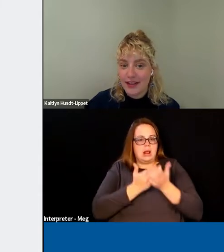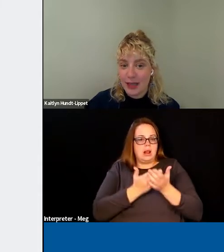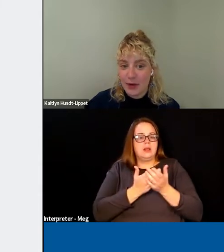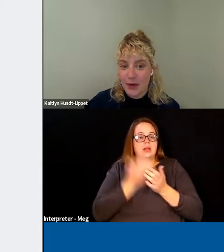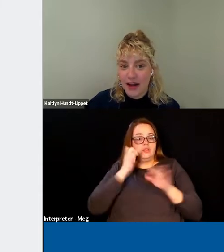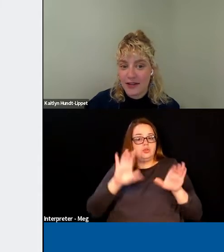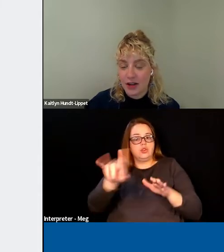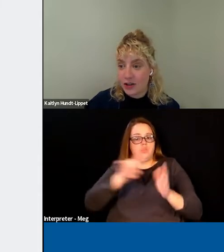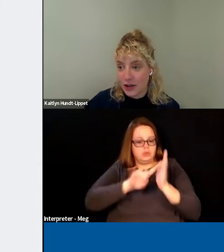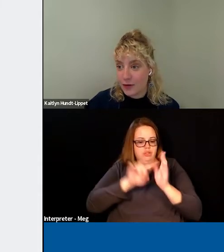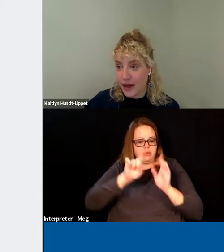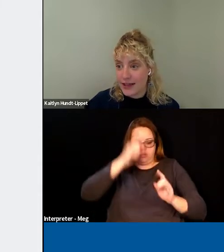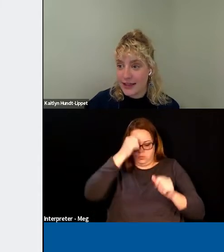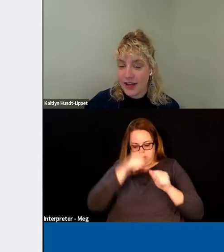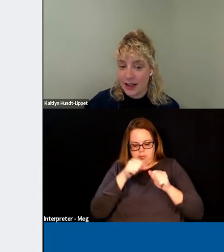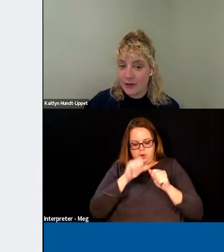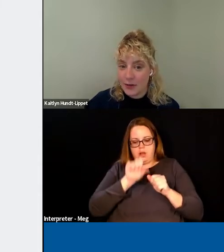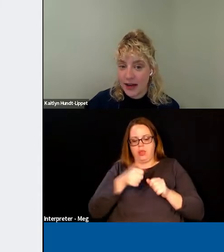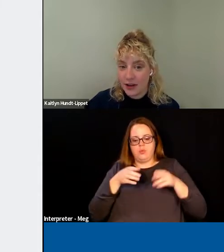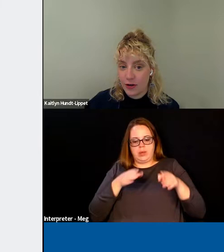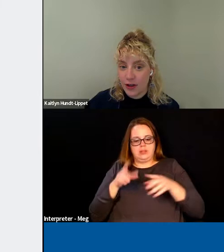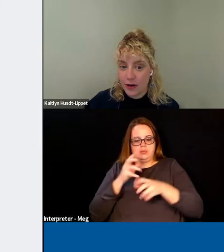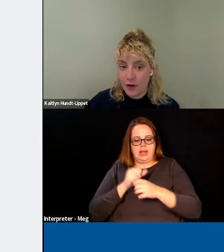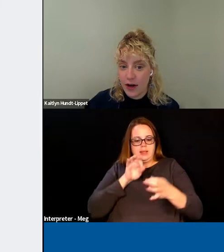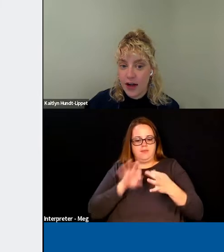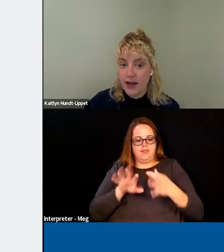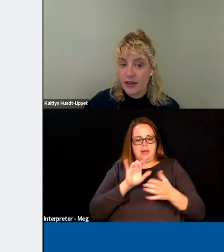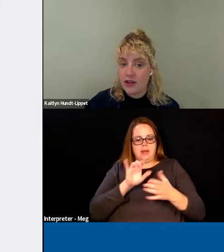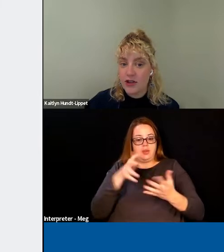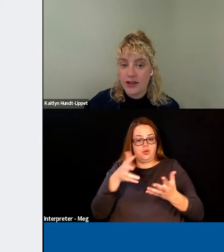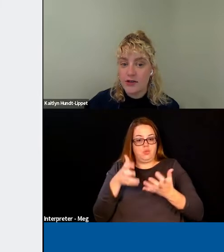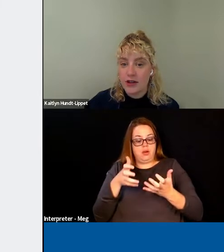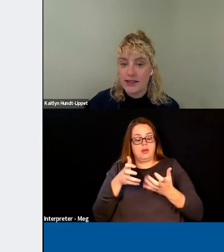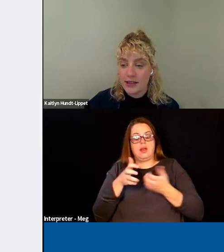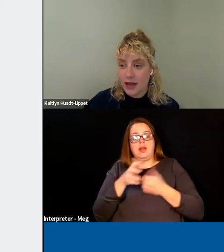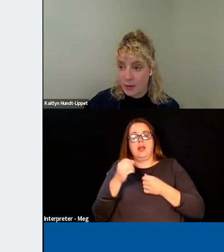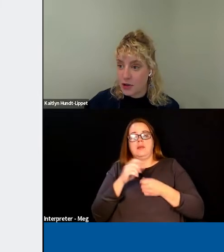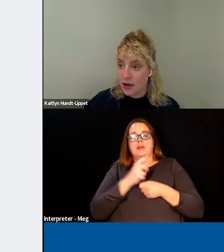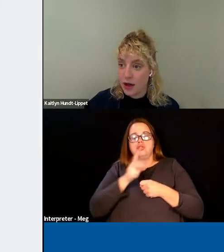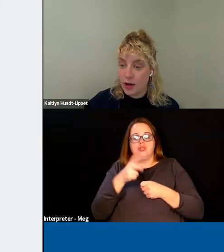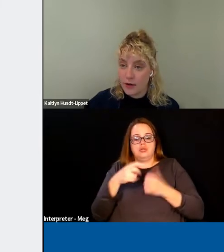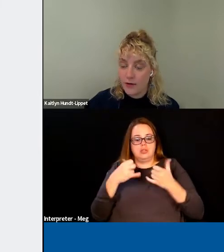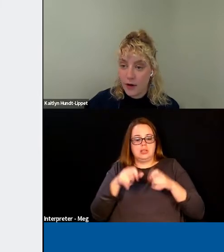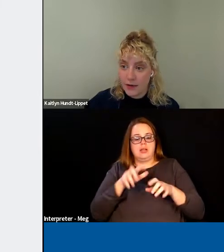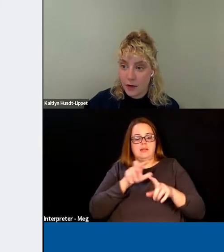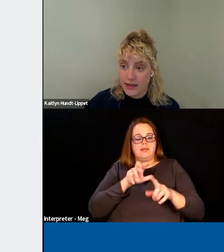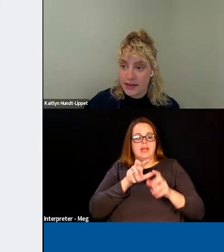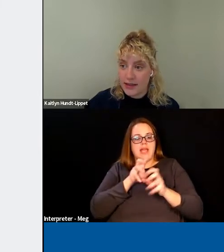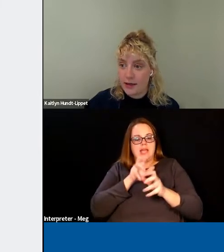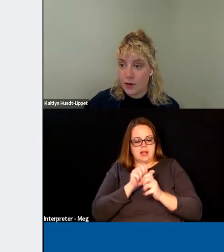you have to keep in mind alternative ways of getting the feedback that you're looking for and ensure that you are still capturing a lot of voices